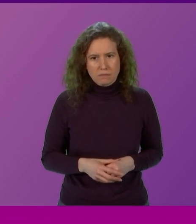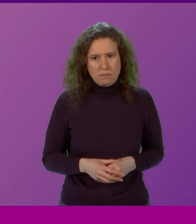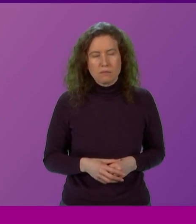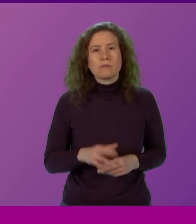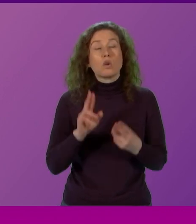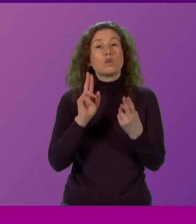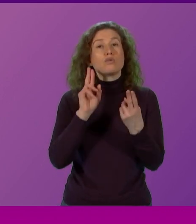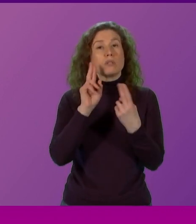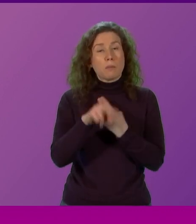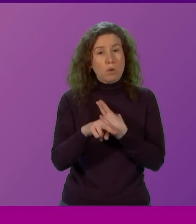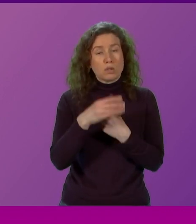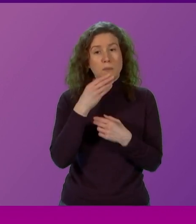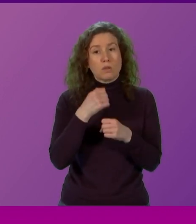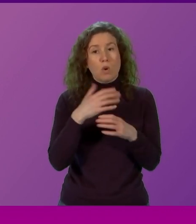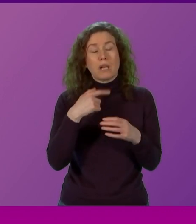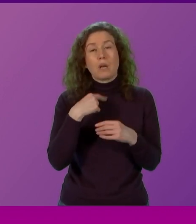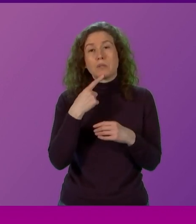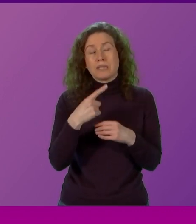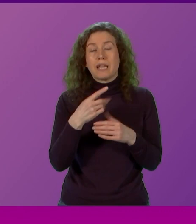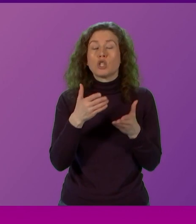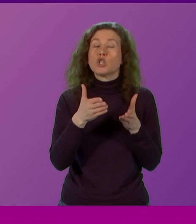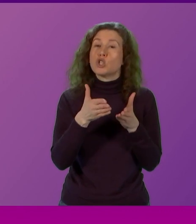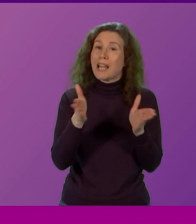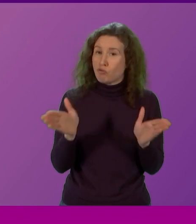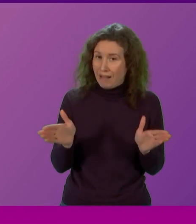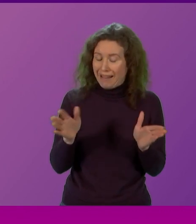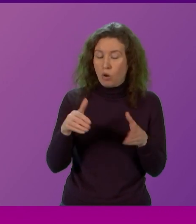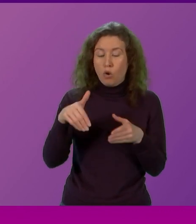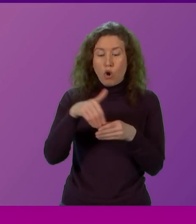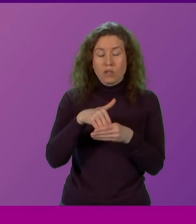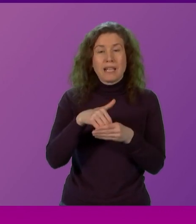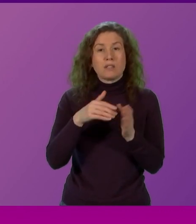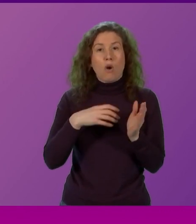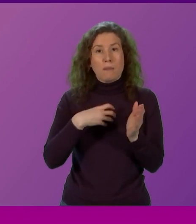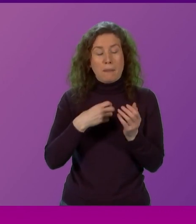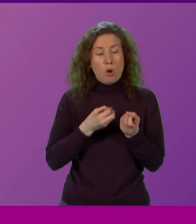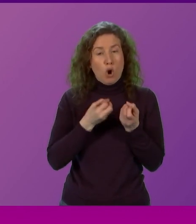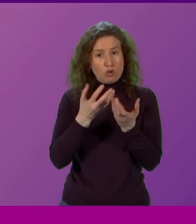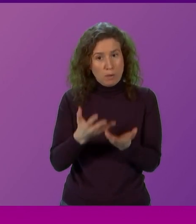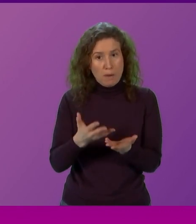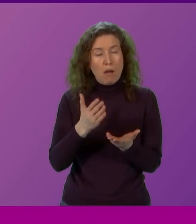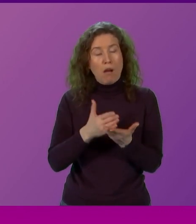In general, the content of members’ contributions is a matter for members.